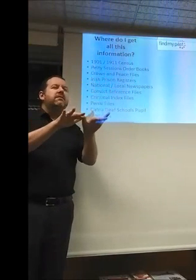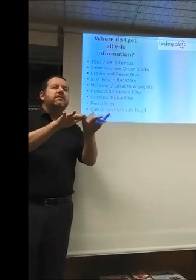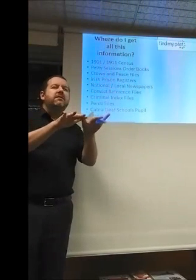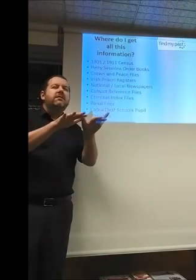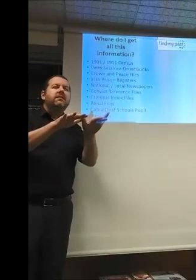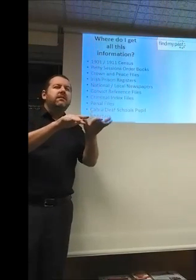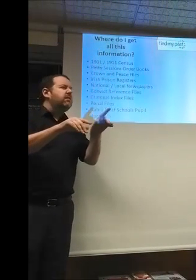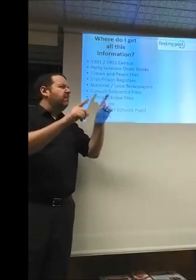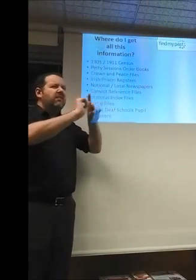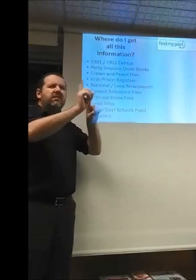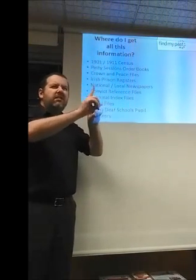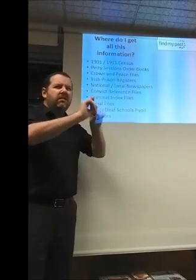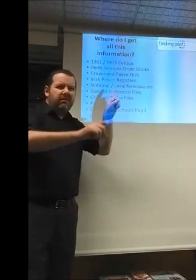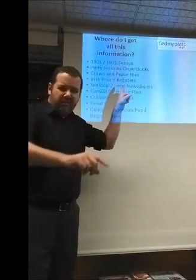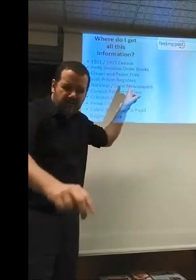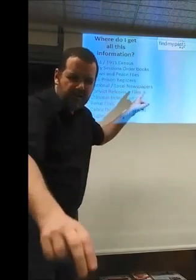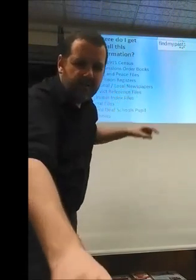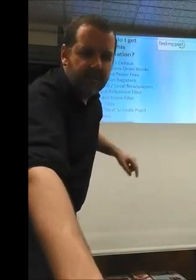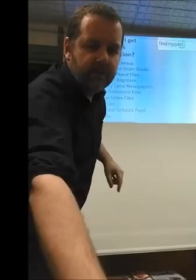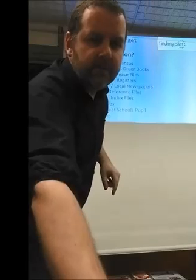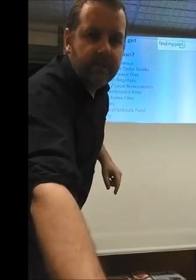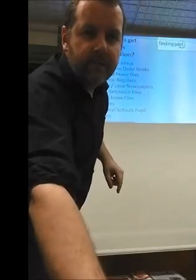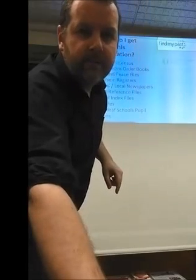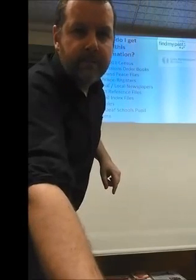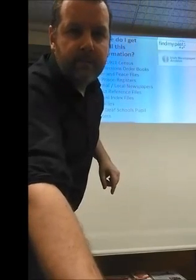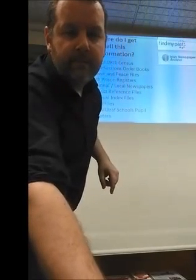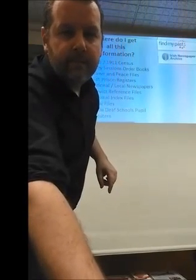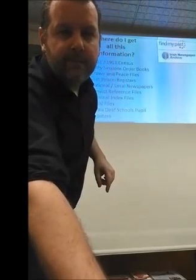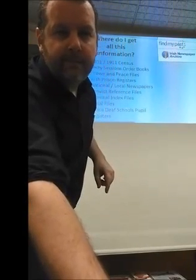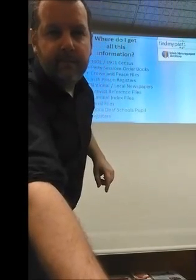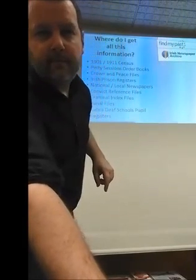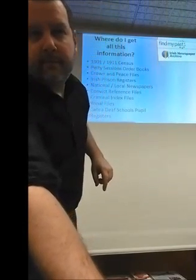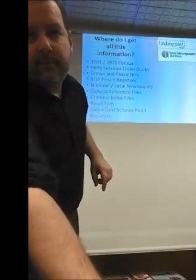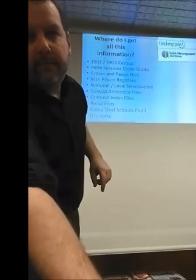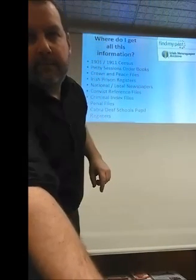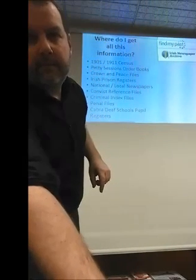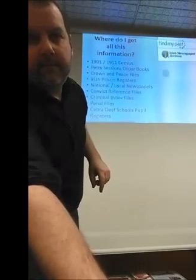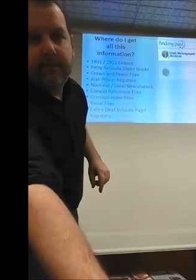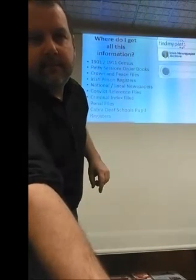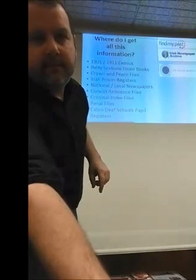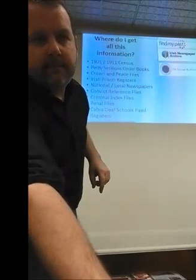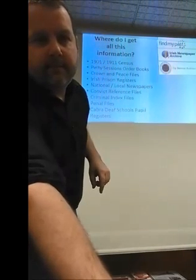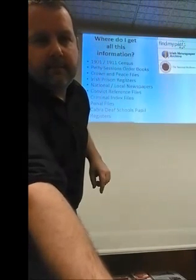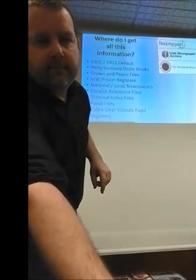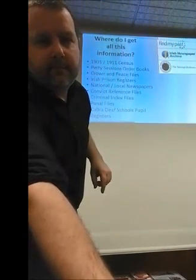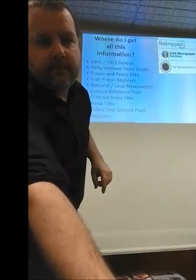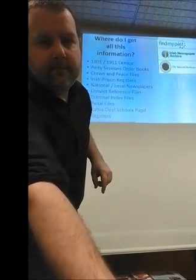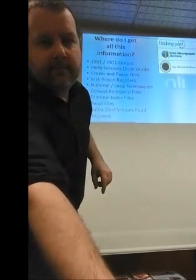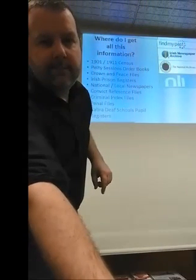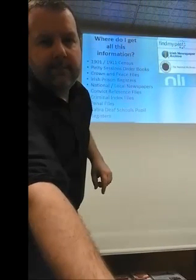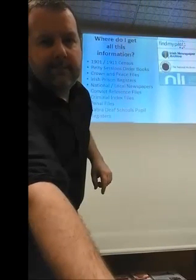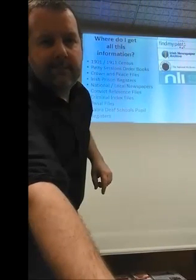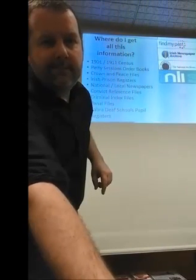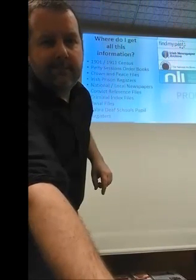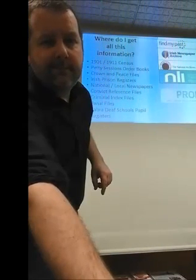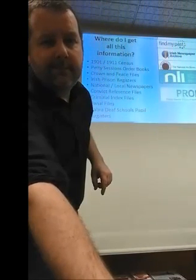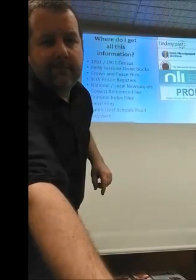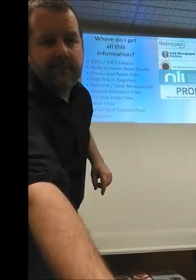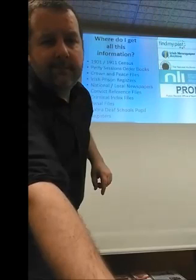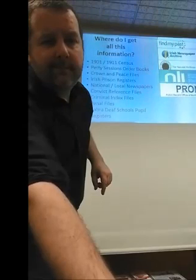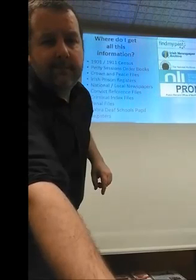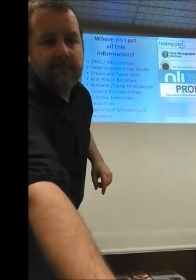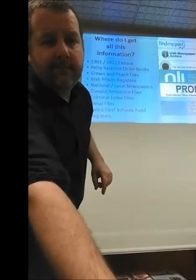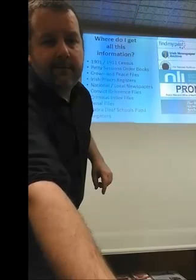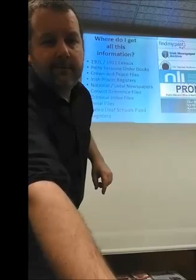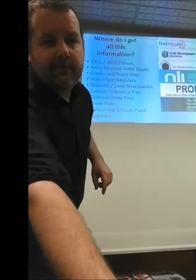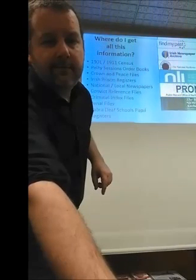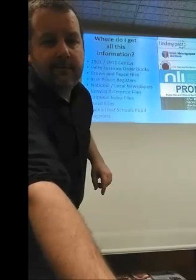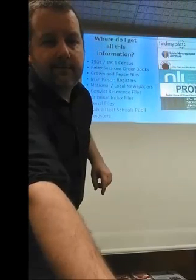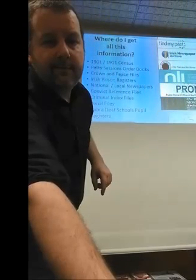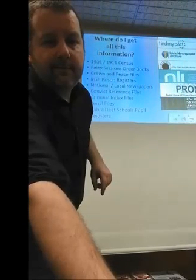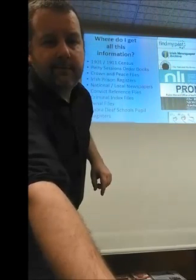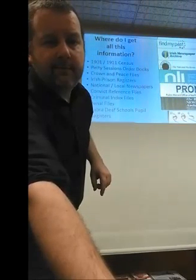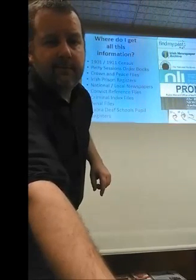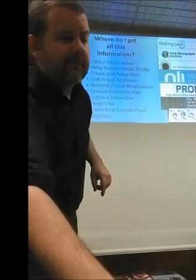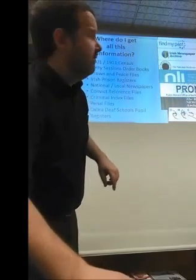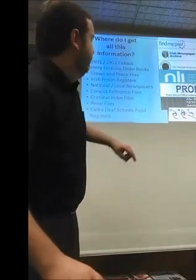So one of websites I’ve used, this is one of them find.my.past.